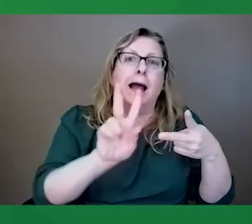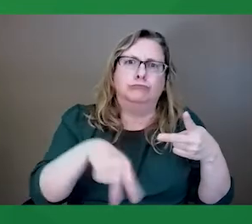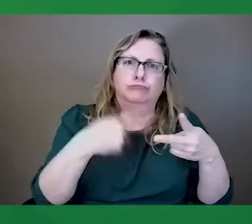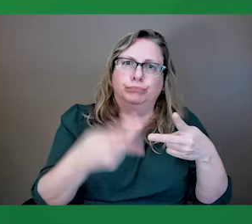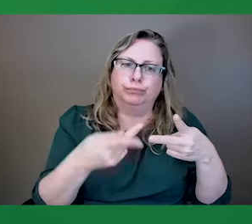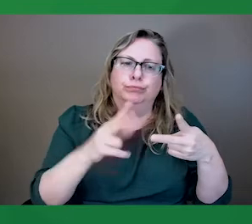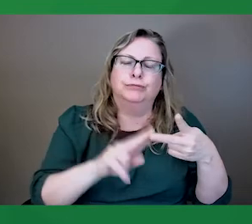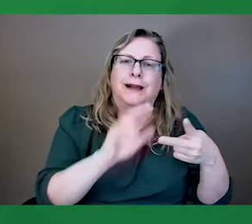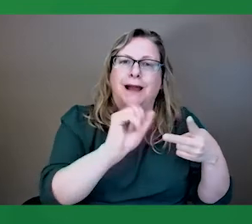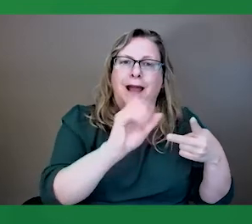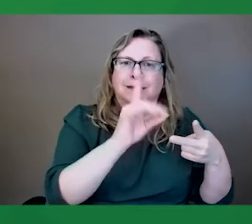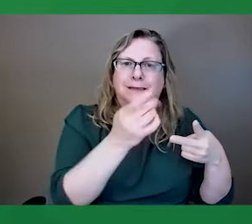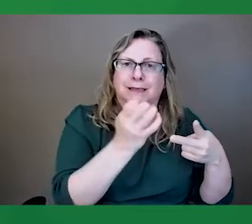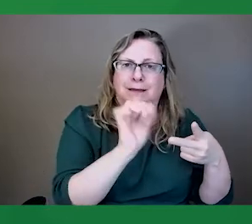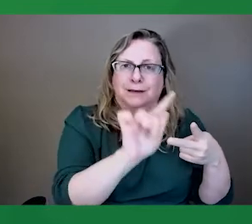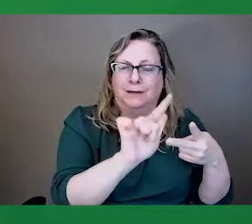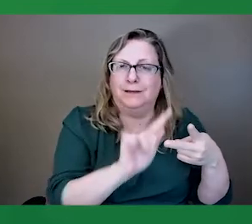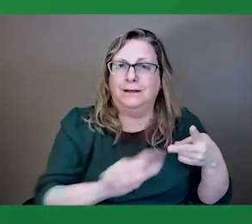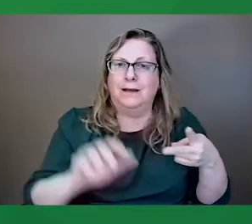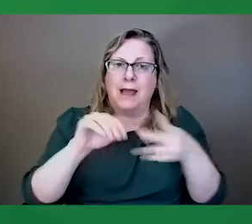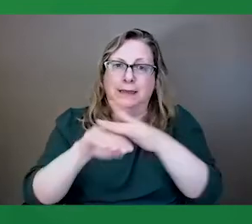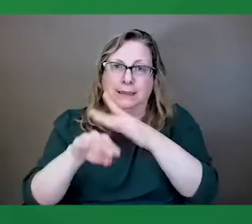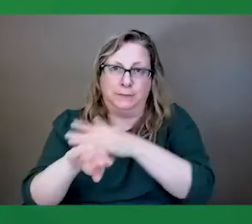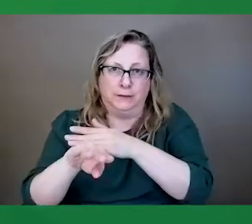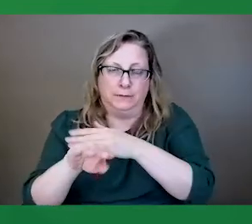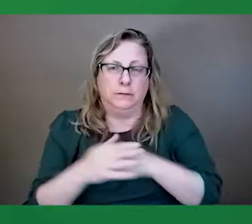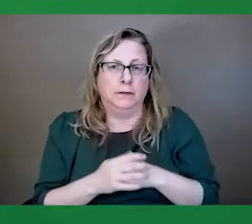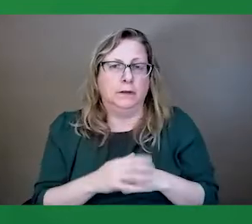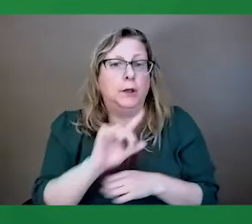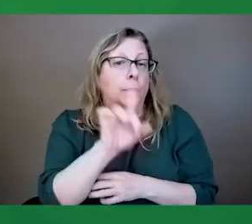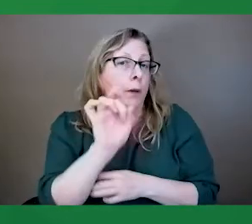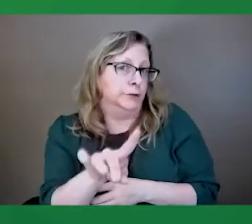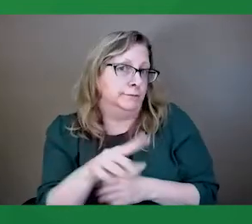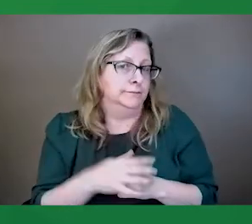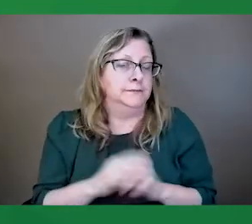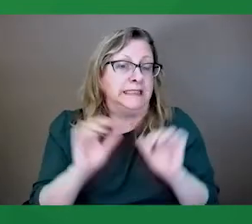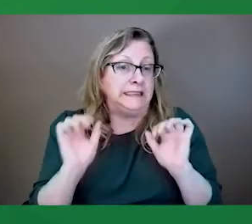Can we have deliberate, scaled accessibility?